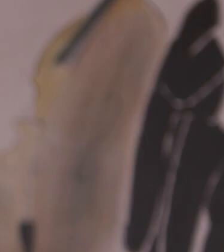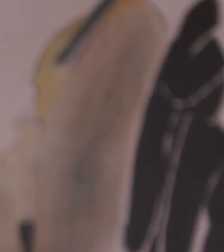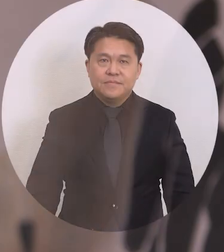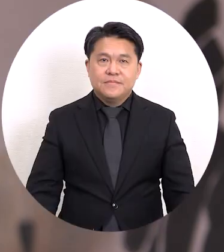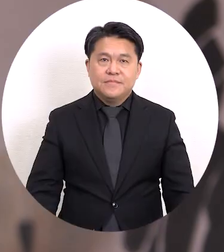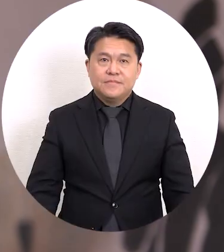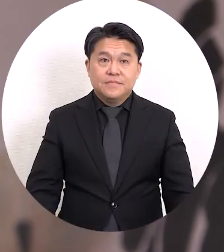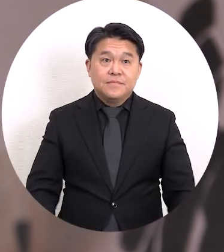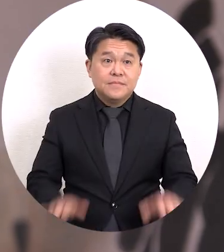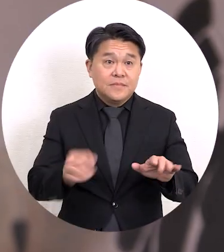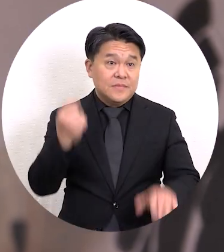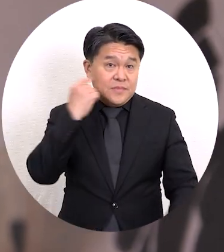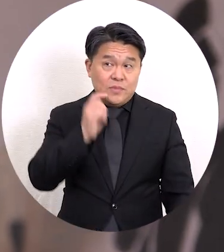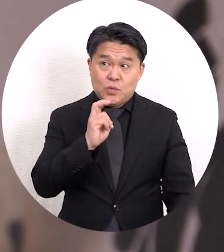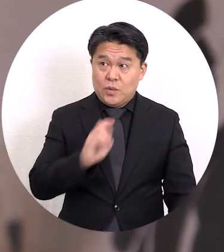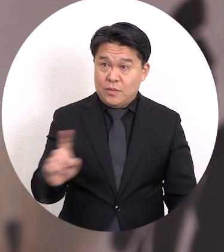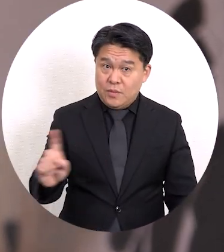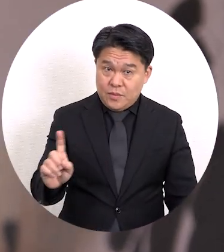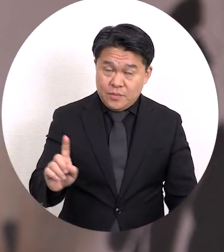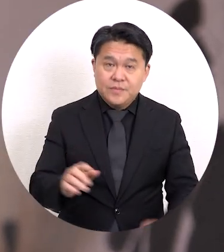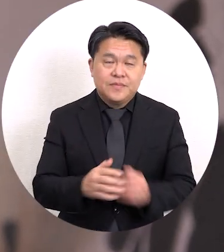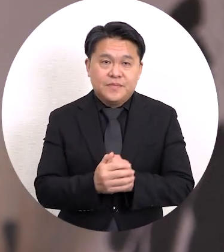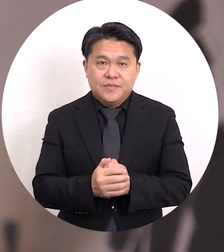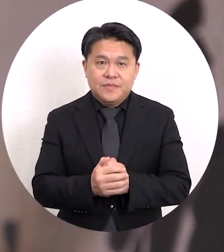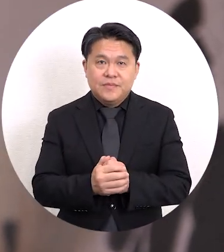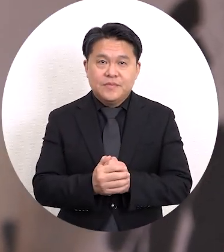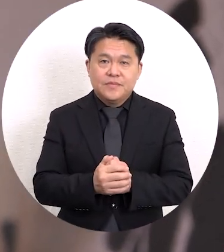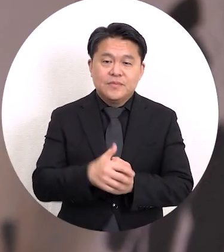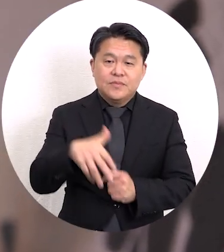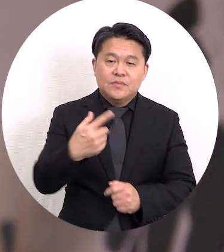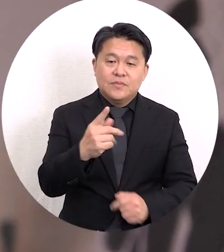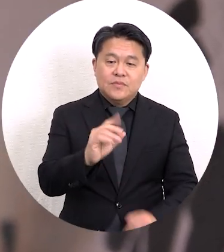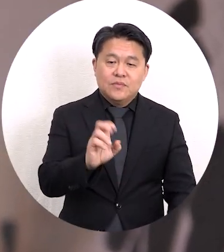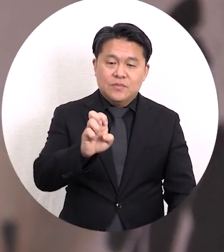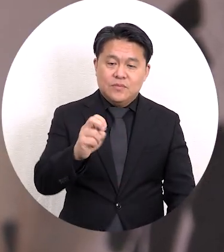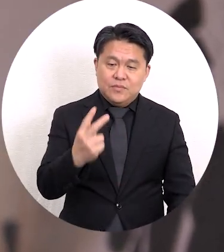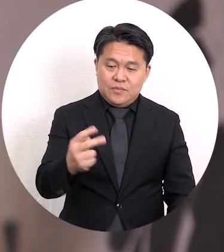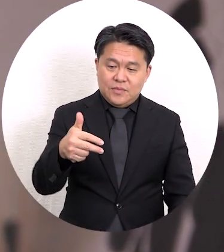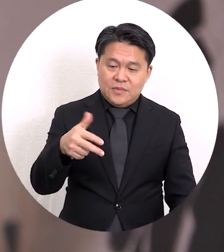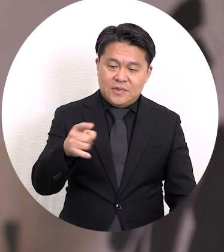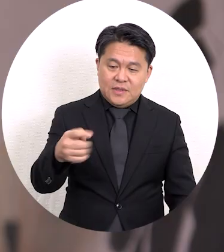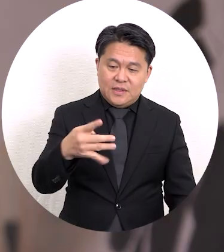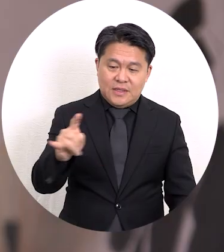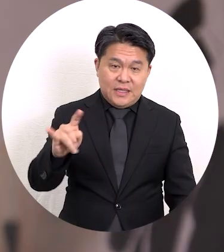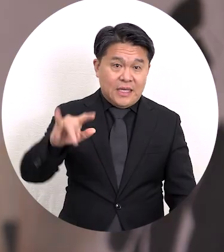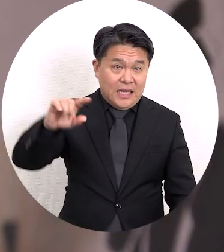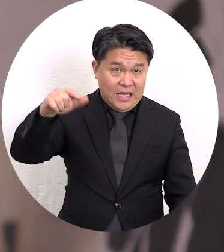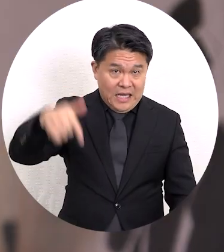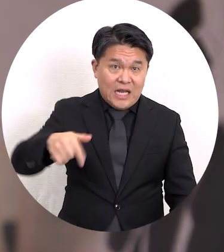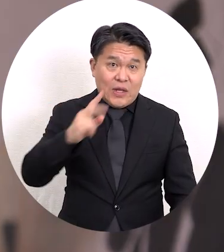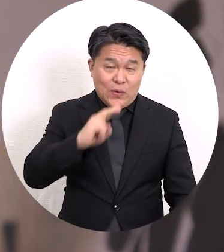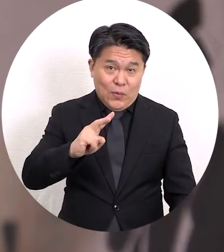What you just heard is a small part of the .